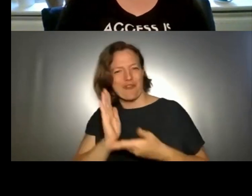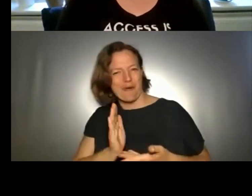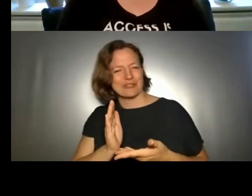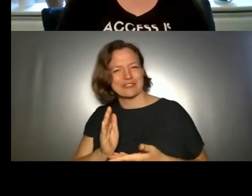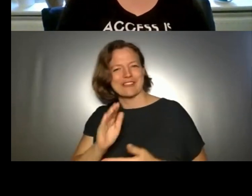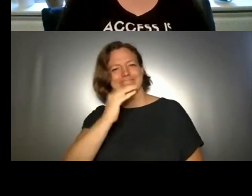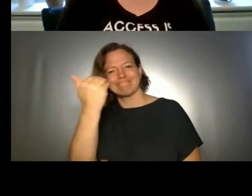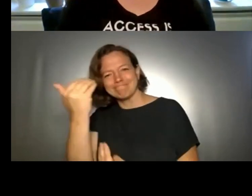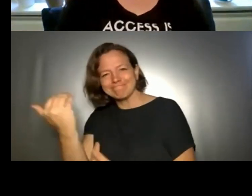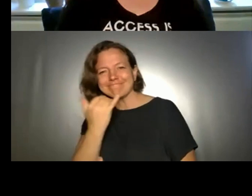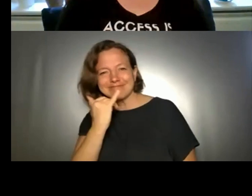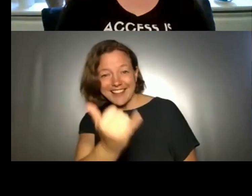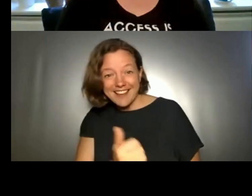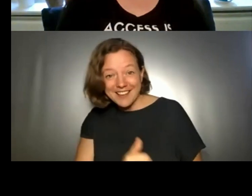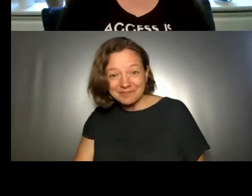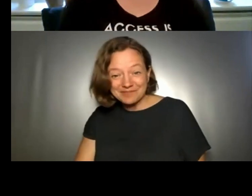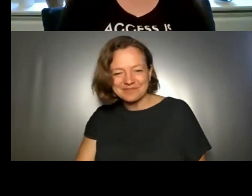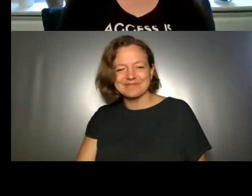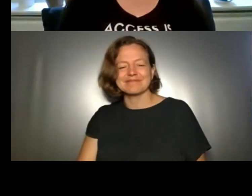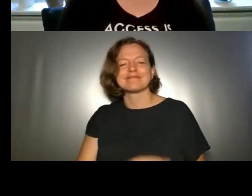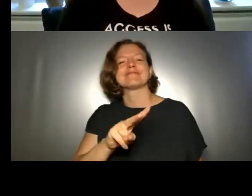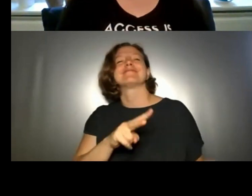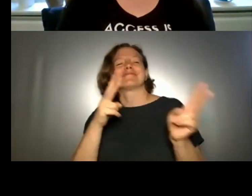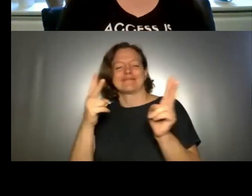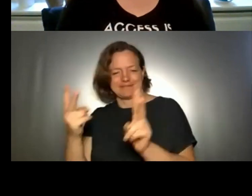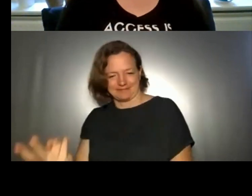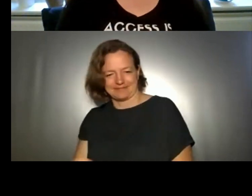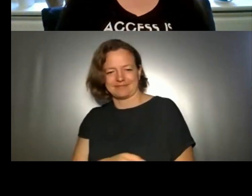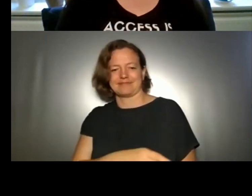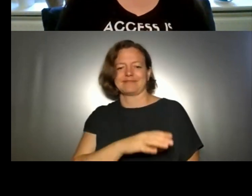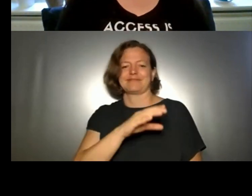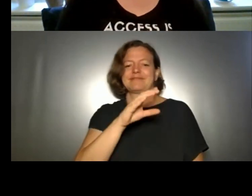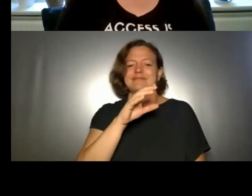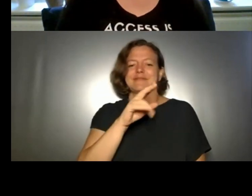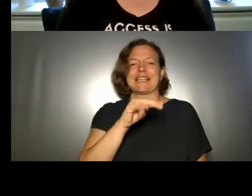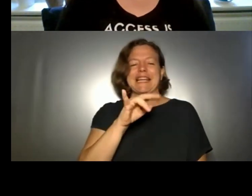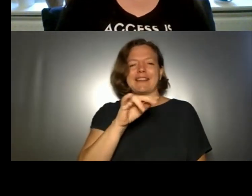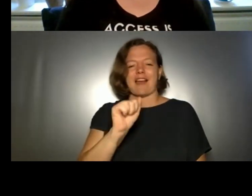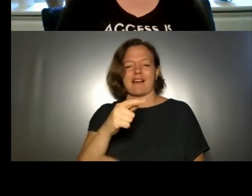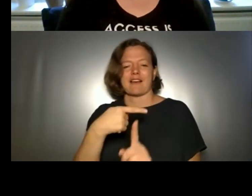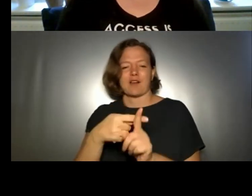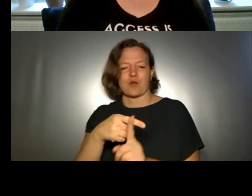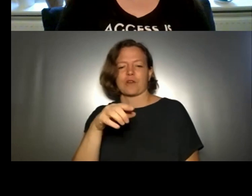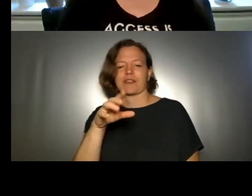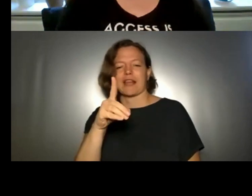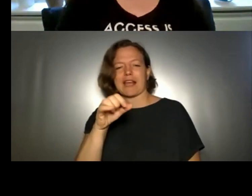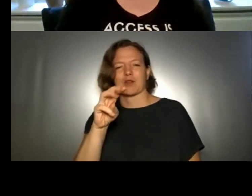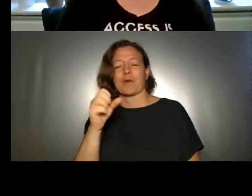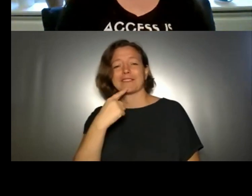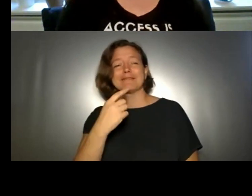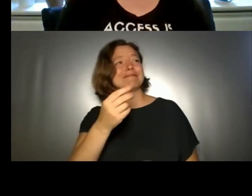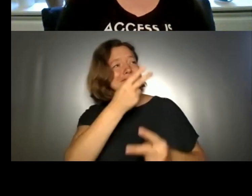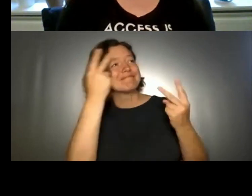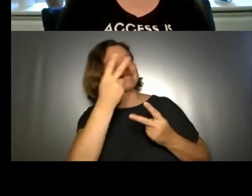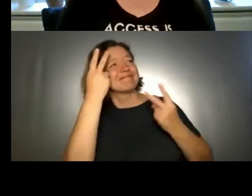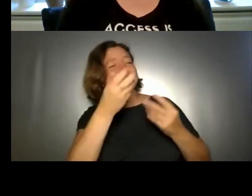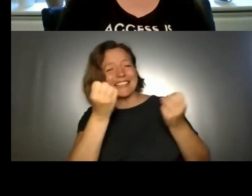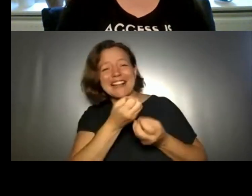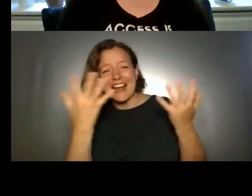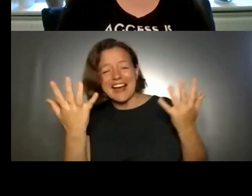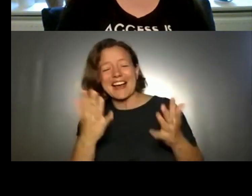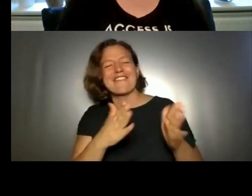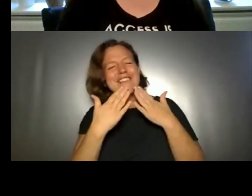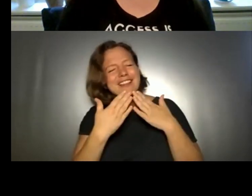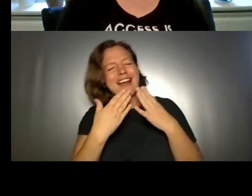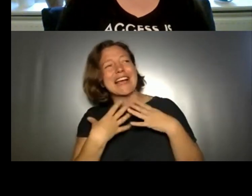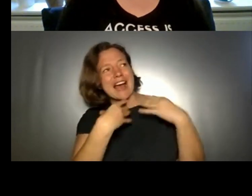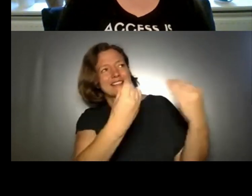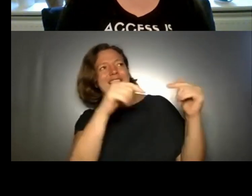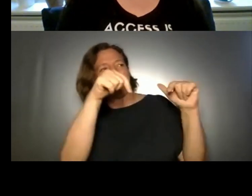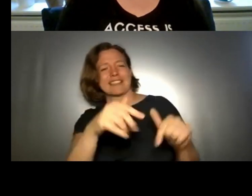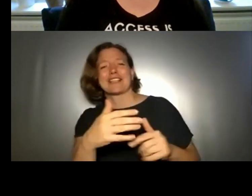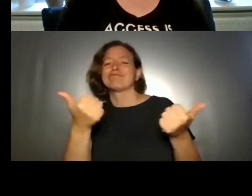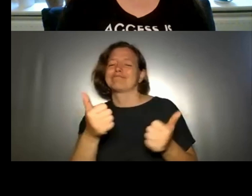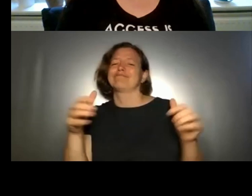Nina Mühlemann: Yes, of course. Well, thank you so much, Noa and Kate, for having us at this wonderful symposium.